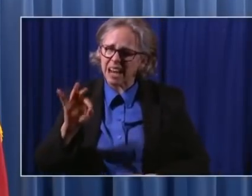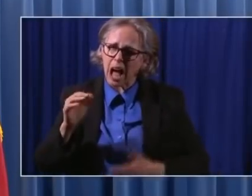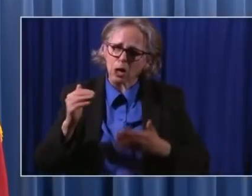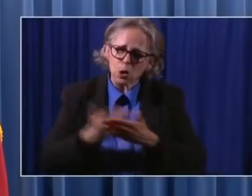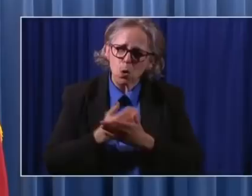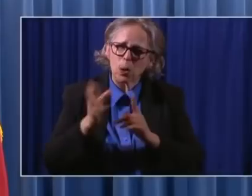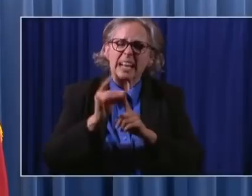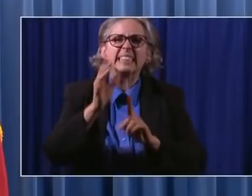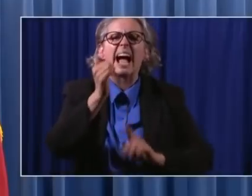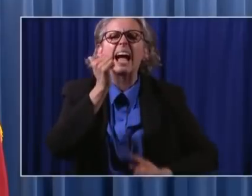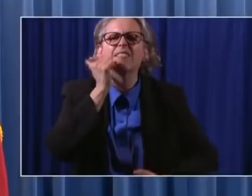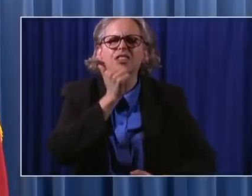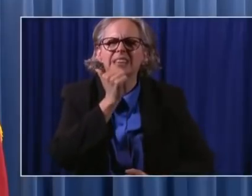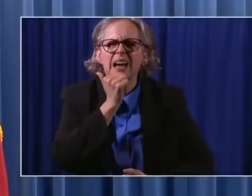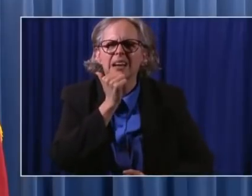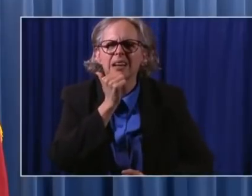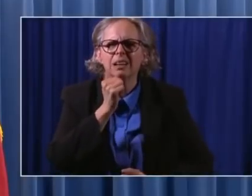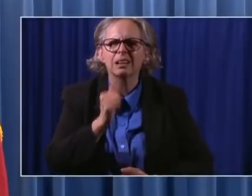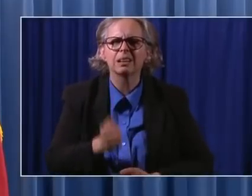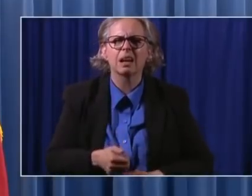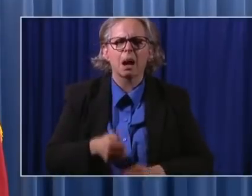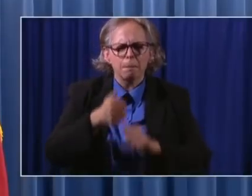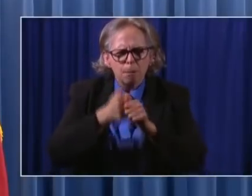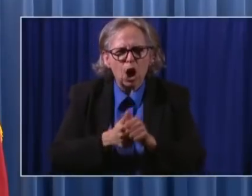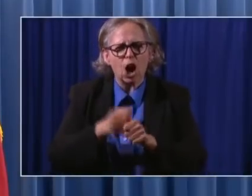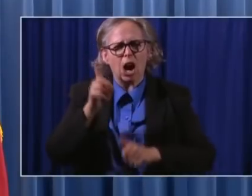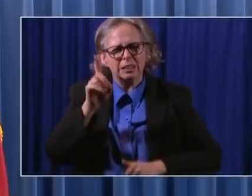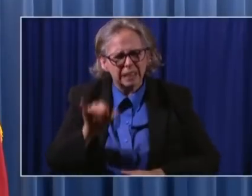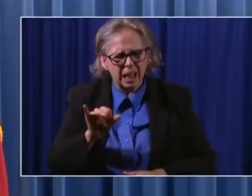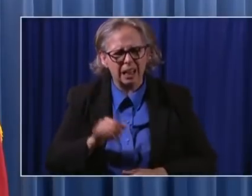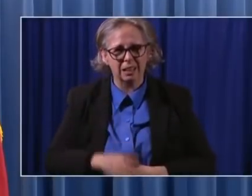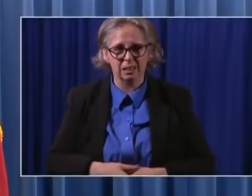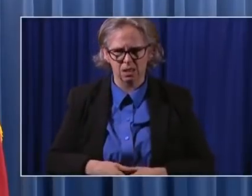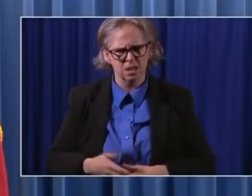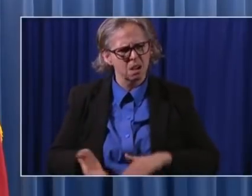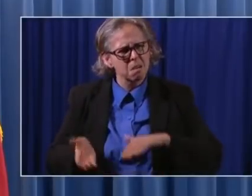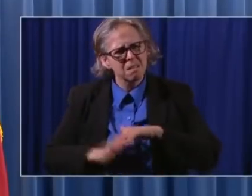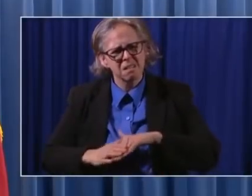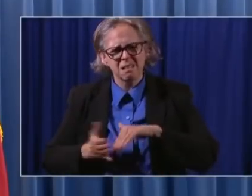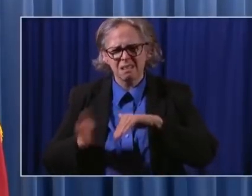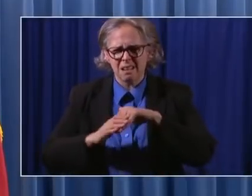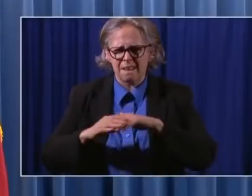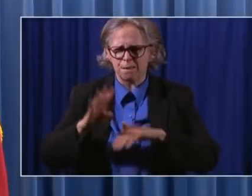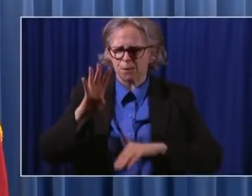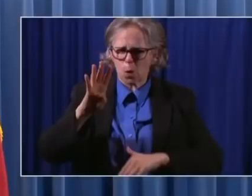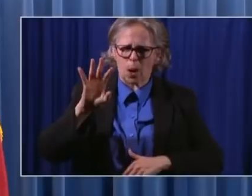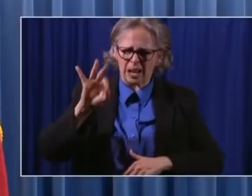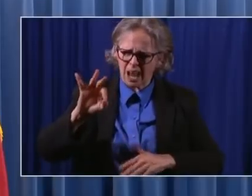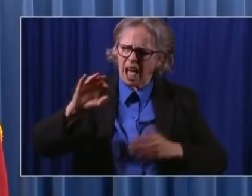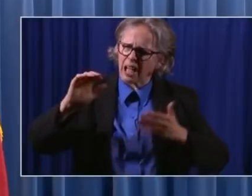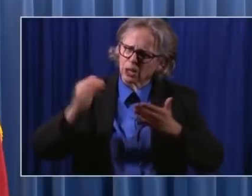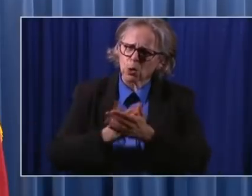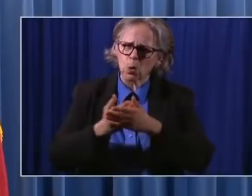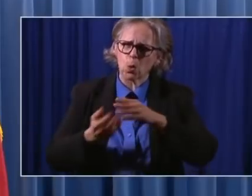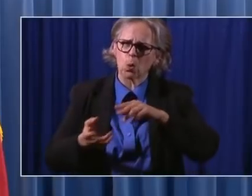UP TO CUYAHOGA COUNTY, CRITICAL STAGE, AVERAGING 179 NEW CASES PER DAY, AN INCREASE OF 49